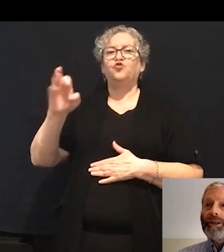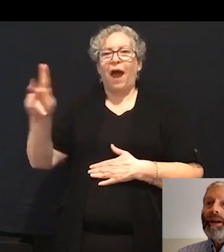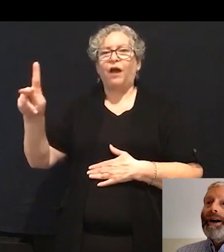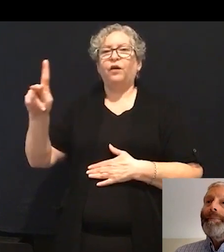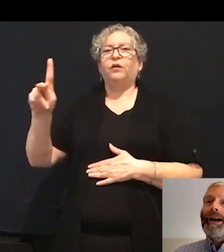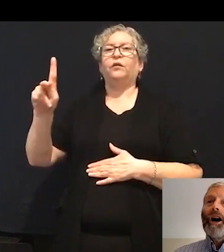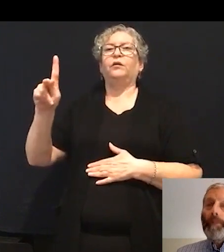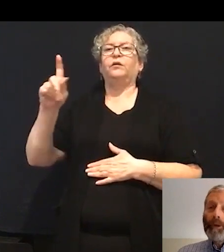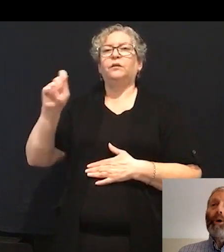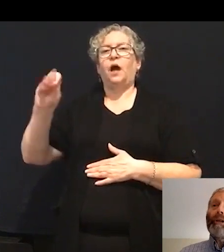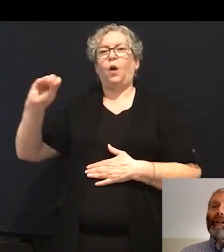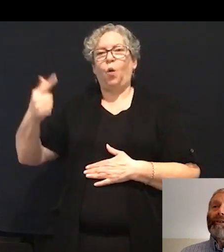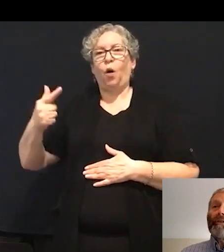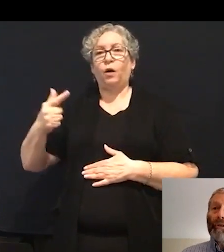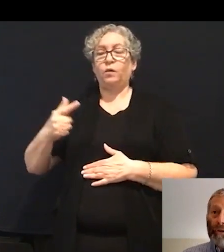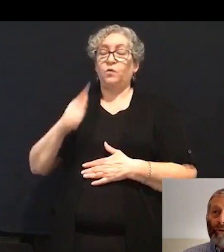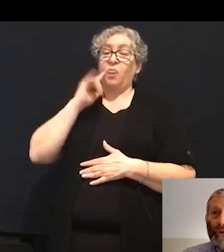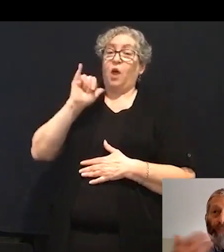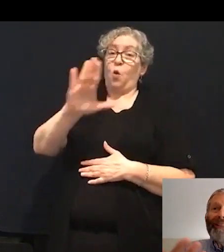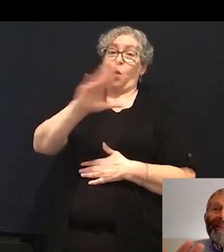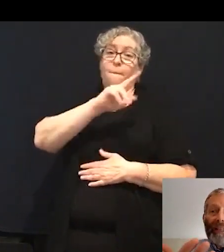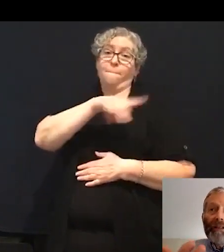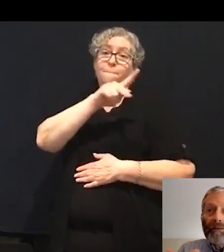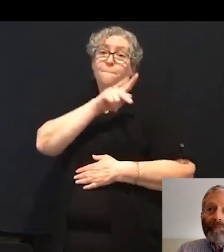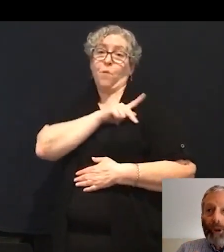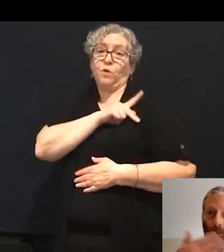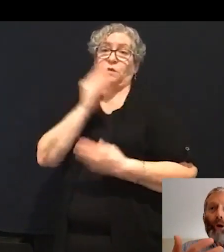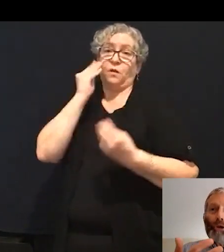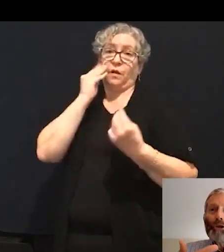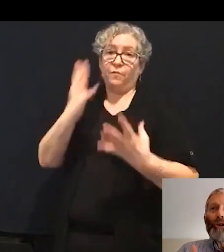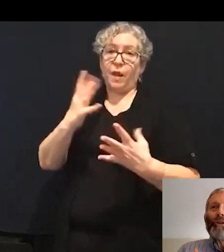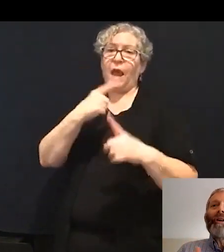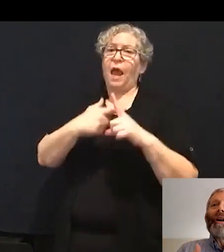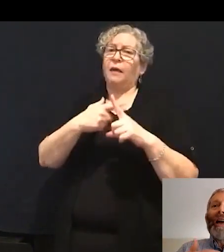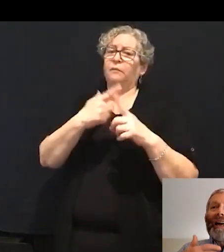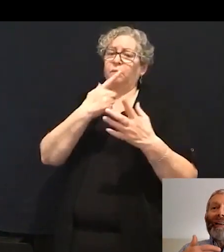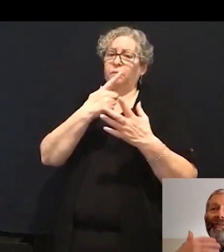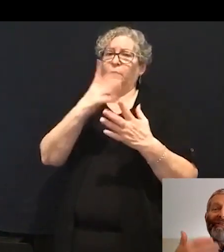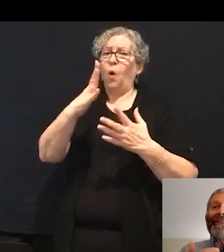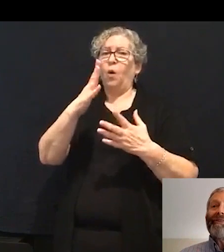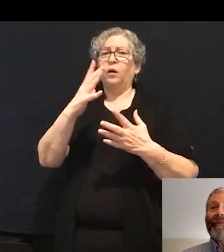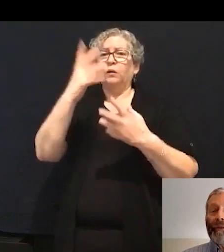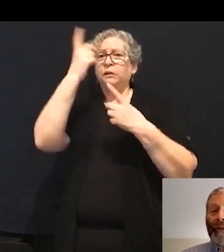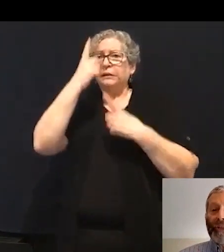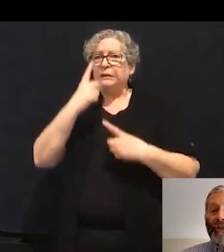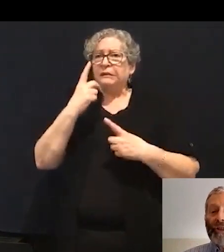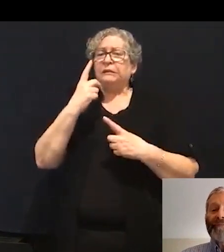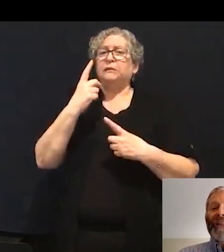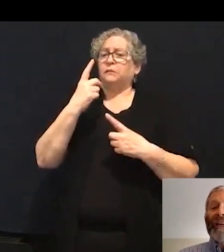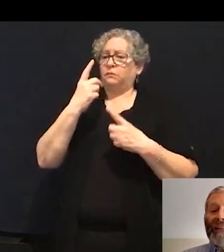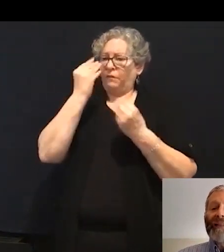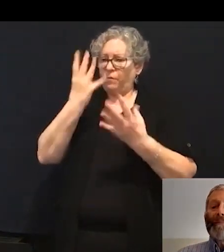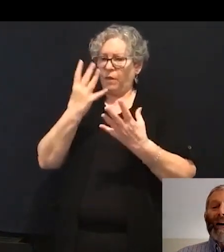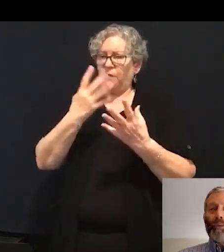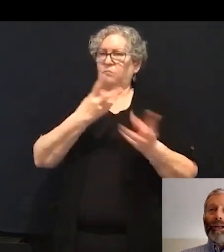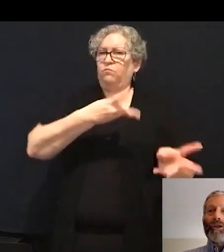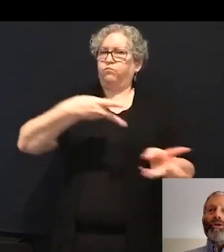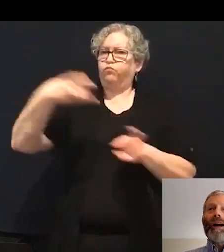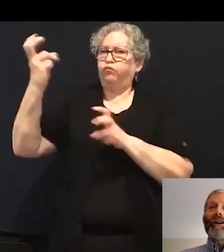By uploading your human data, your personal and disease information, in My Retina Tracker,